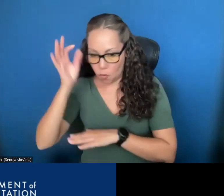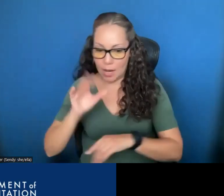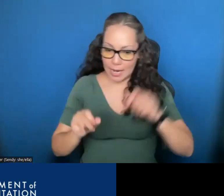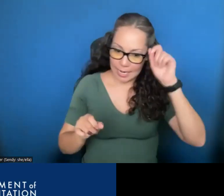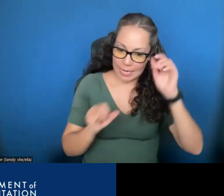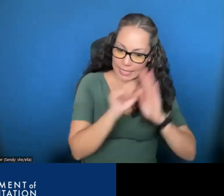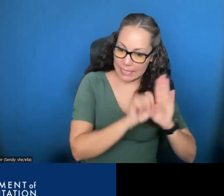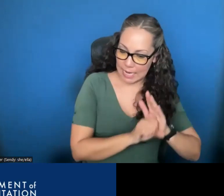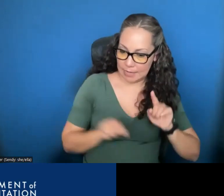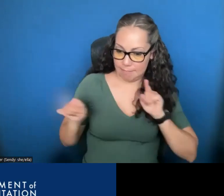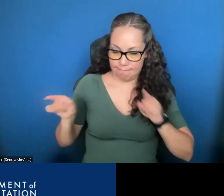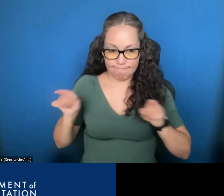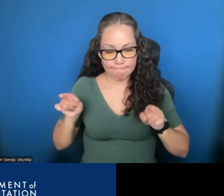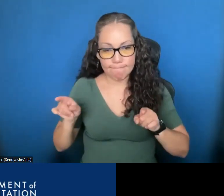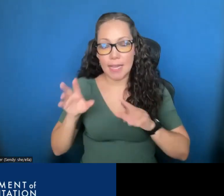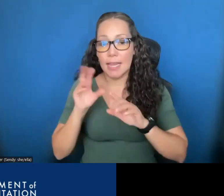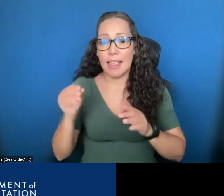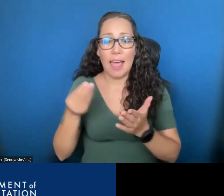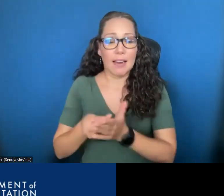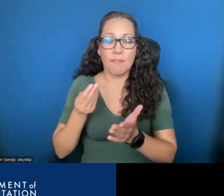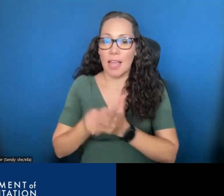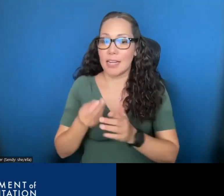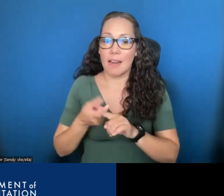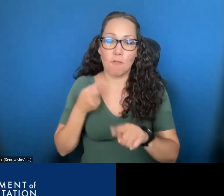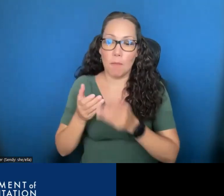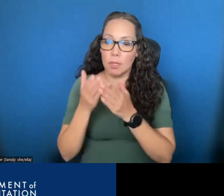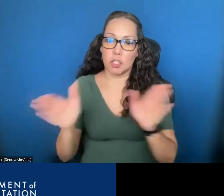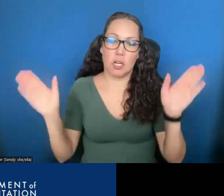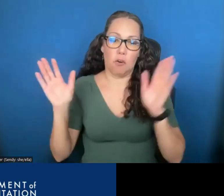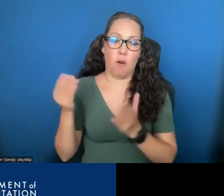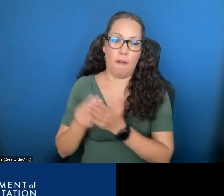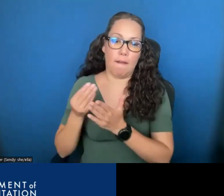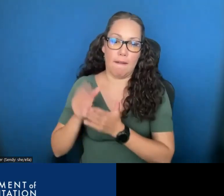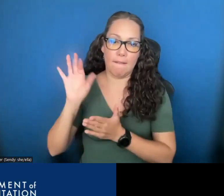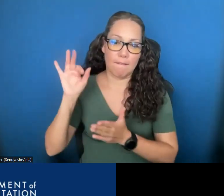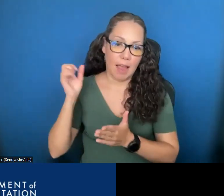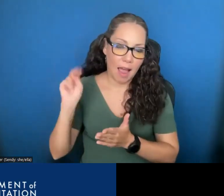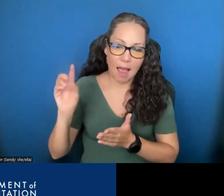funding is admin is comes from state general fund as well as Social Security reimbursement